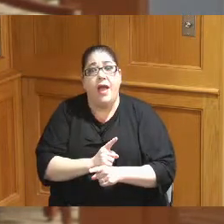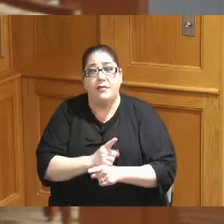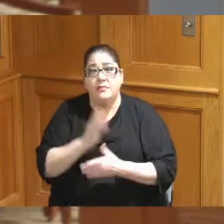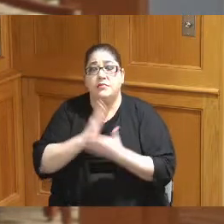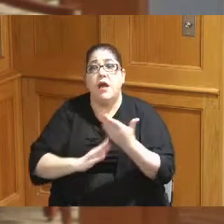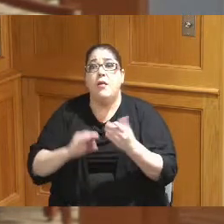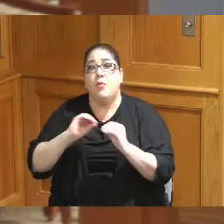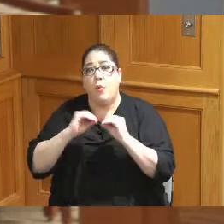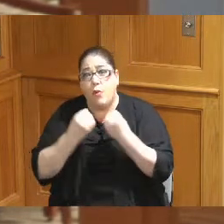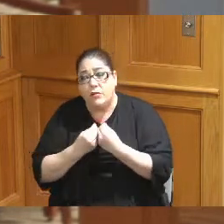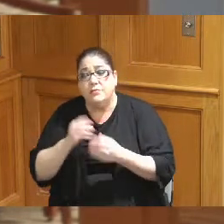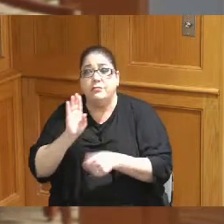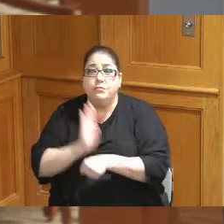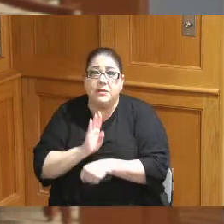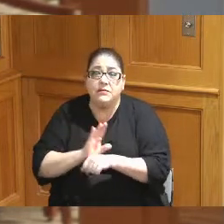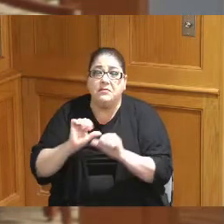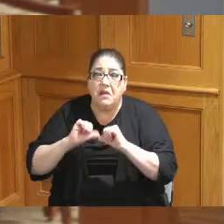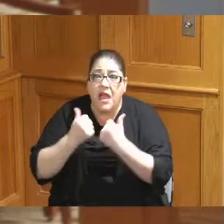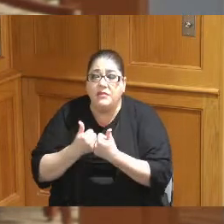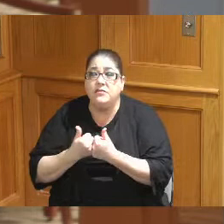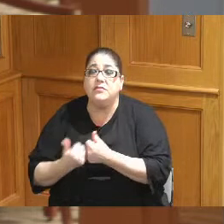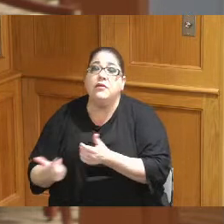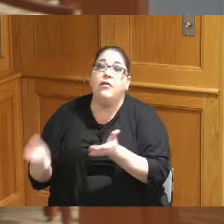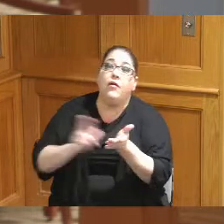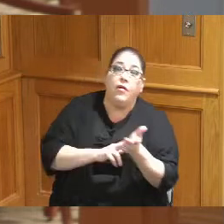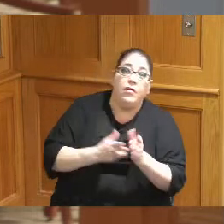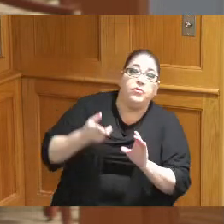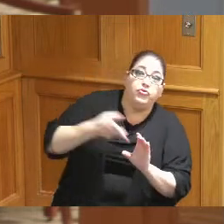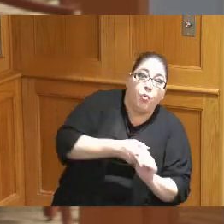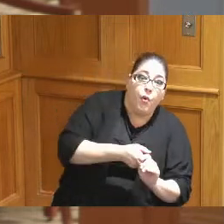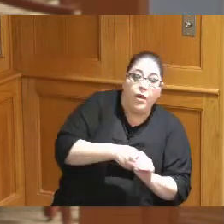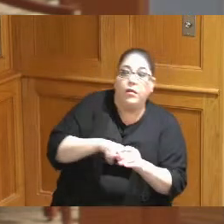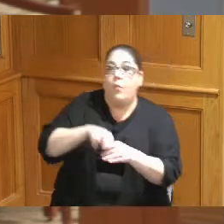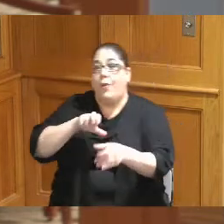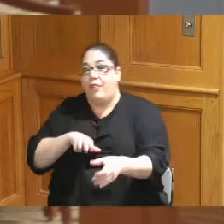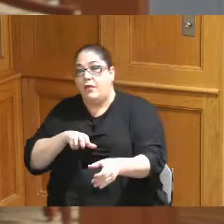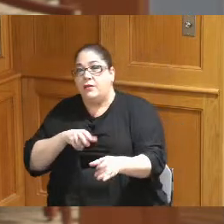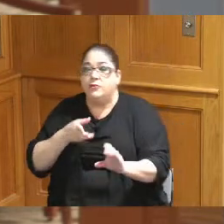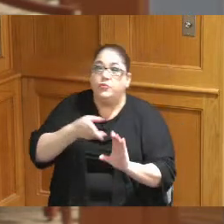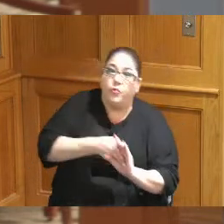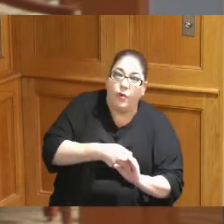on and drop off but it's more based on what they are willing to take on are in a position